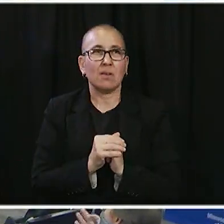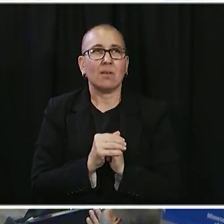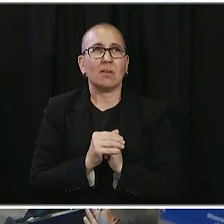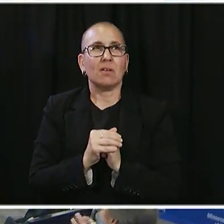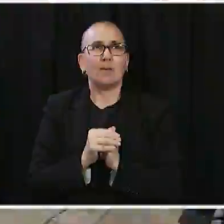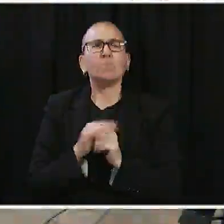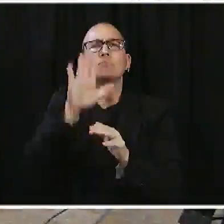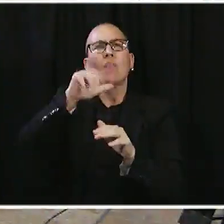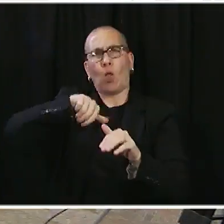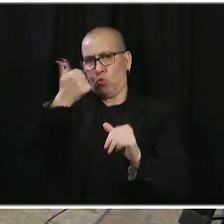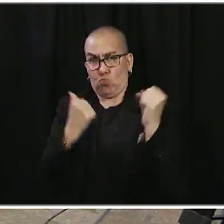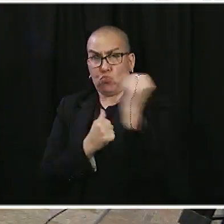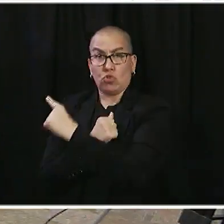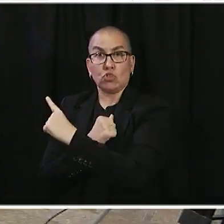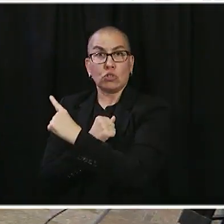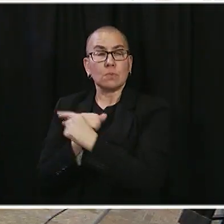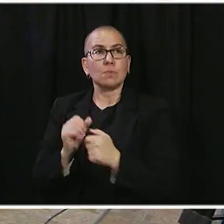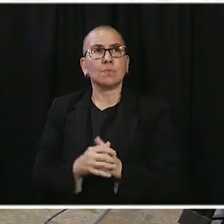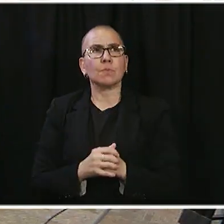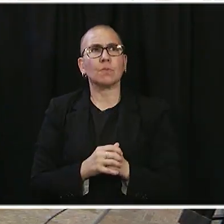PERSONAL SERVICE SALON. [ Reporter off mic ]